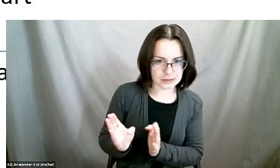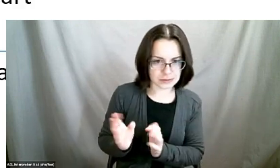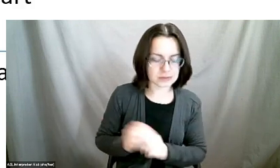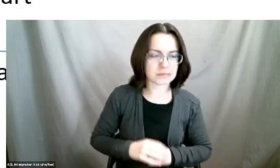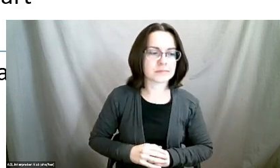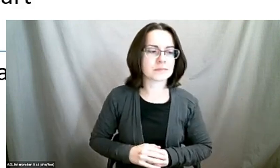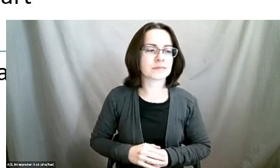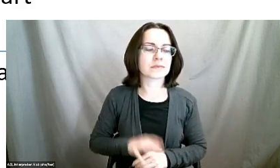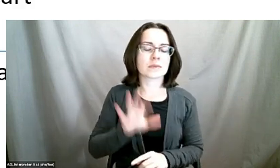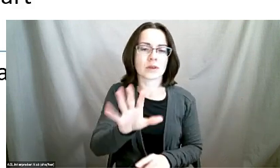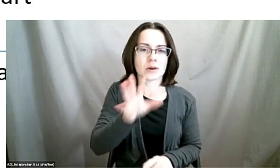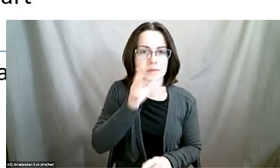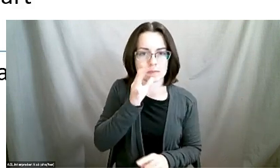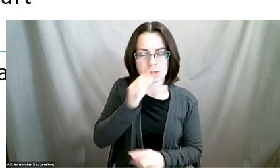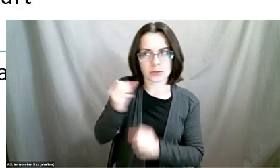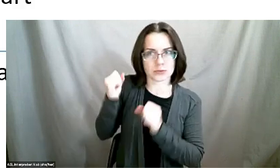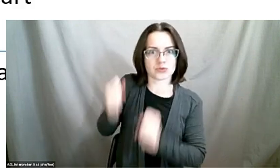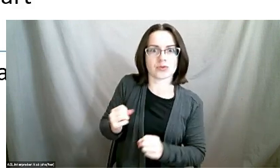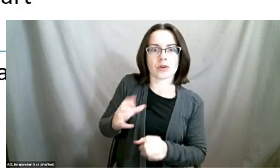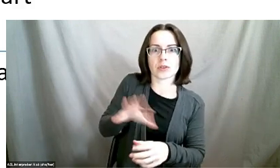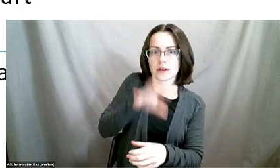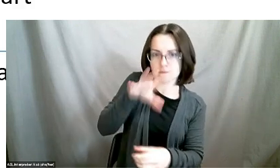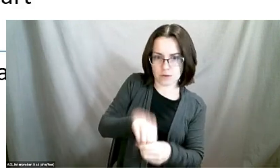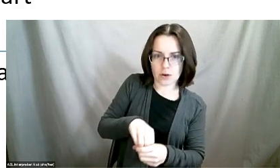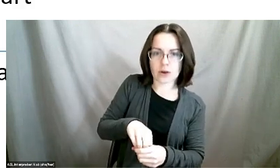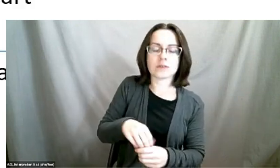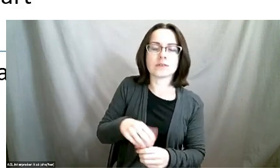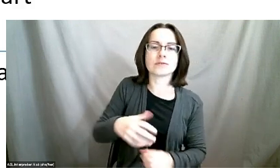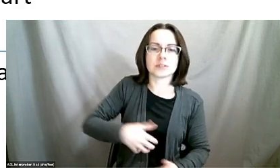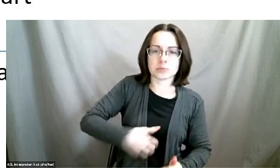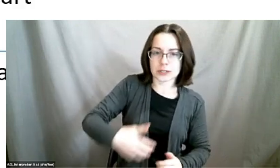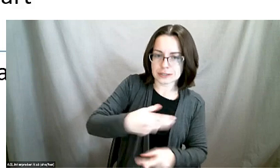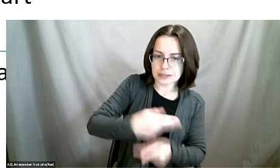very involved with the prenatal care and her mother